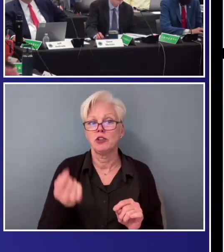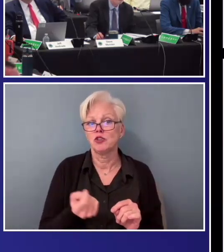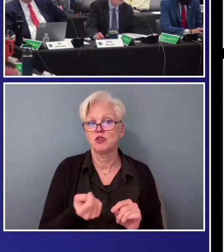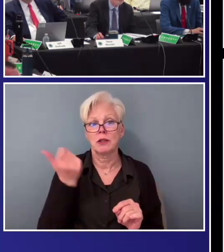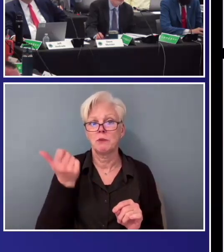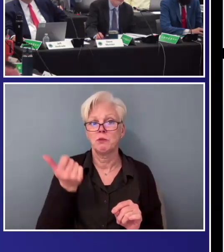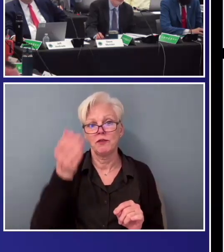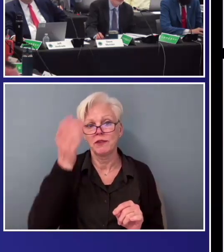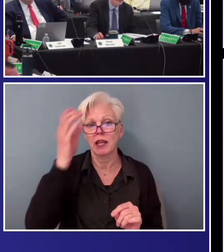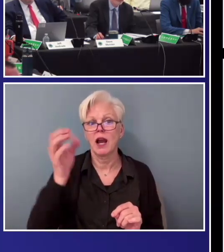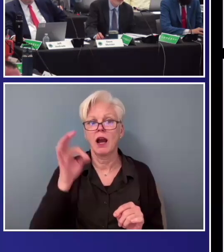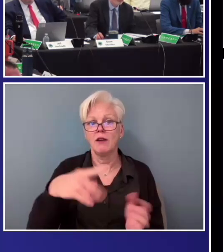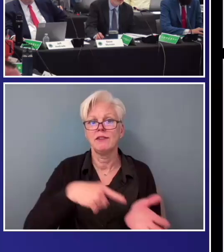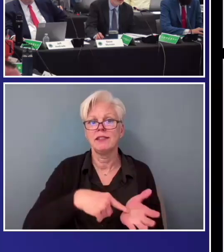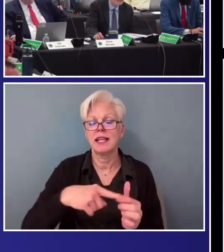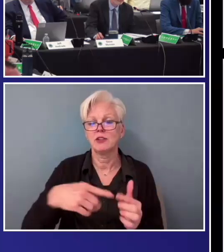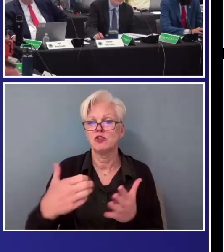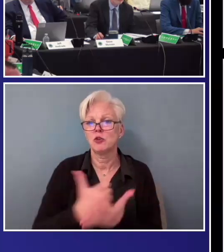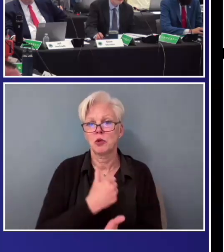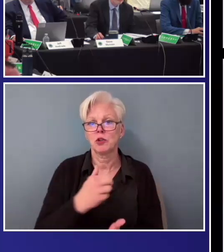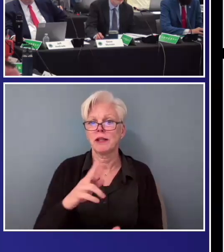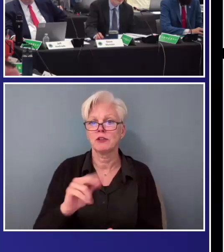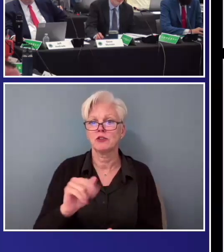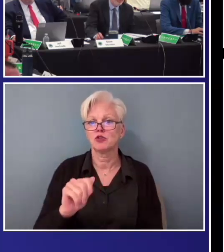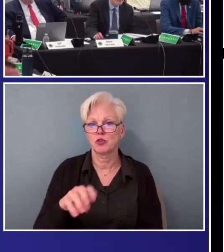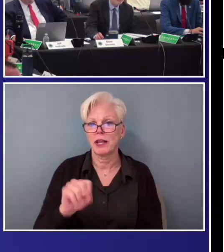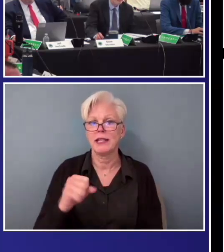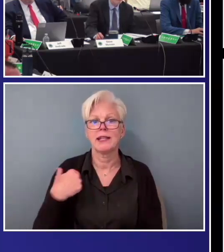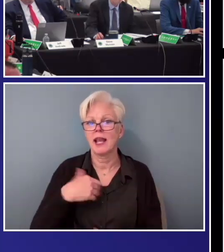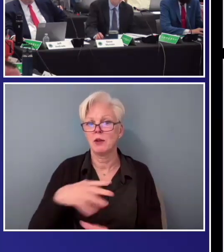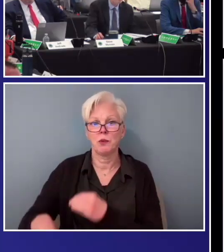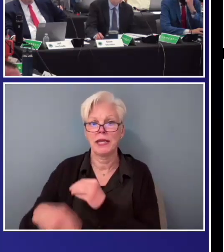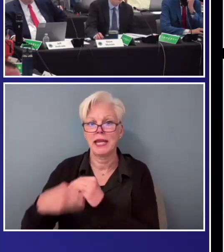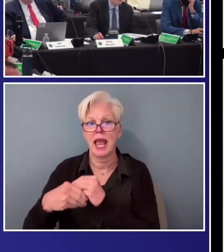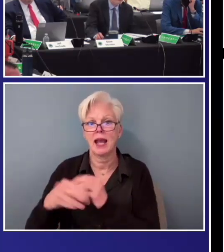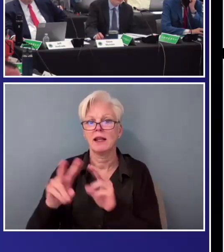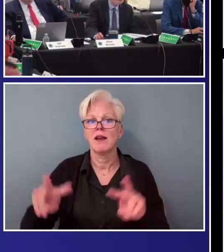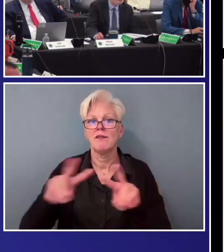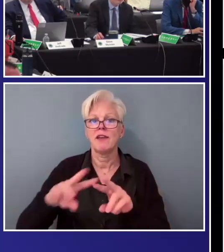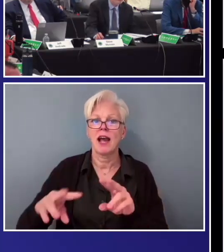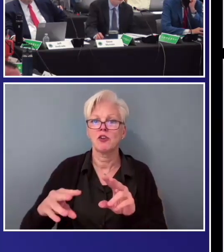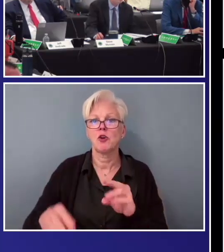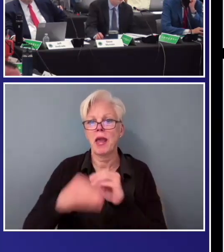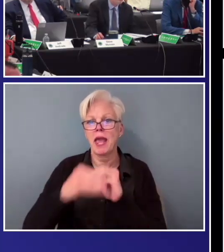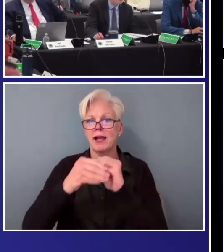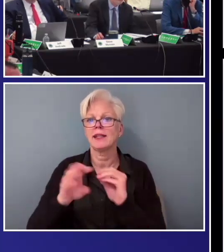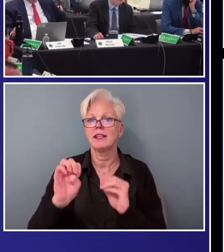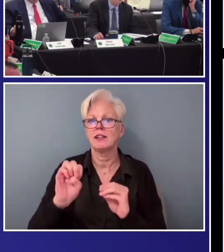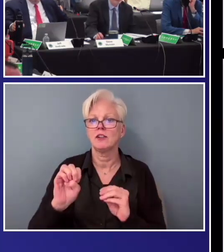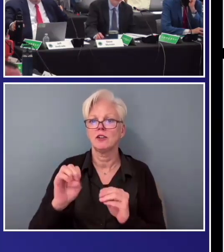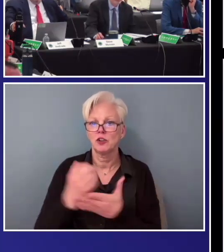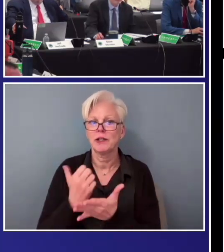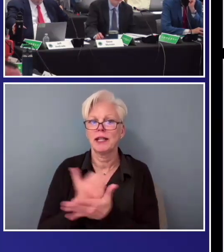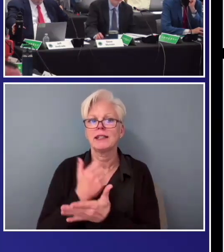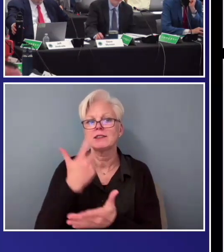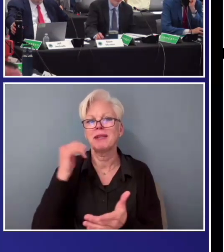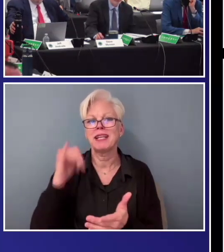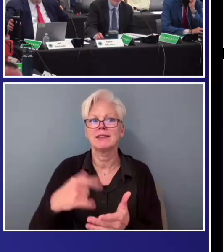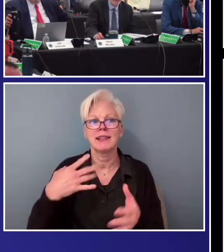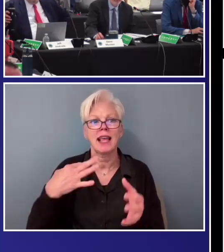concept of debt-to-earnings rates. And we add value-added earnings because this definition also applies to Workforce